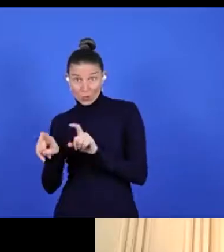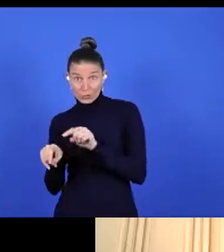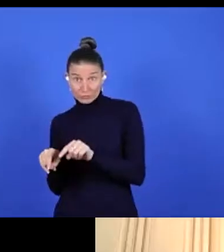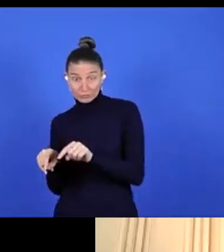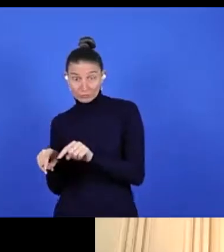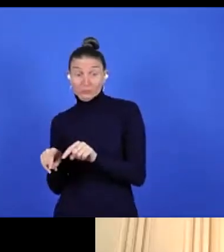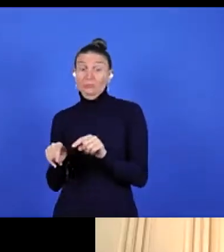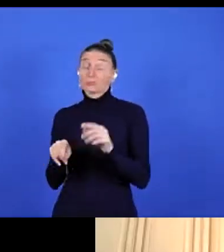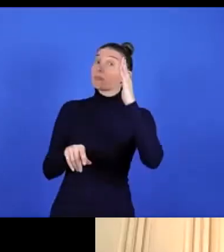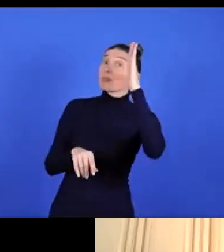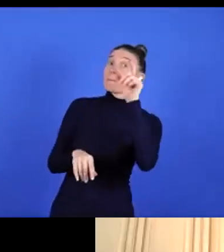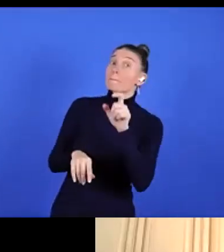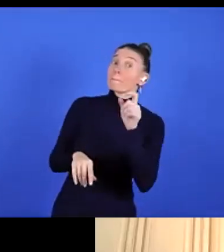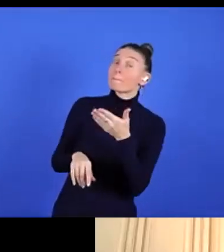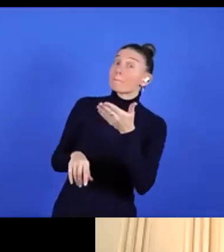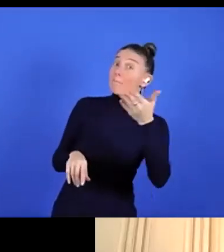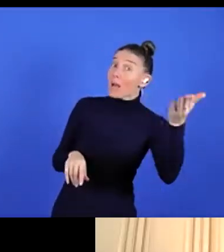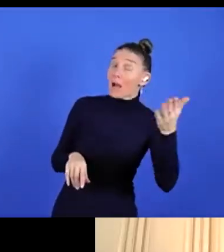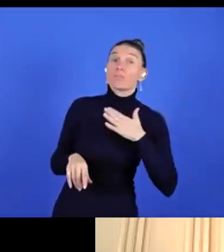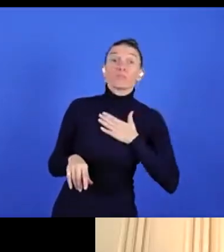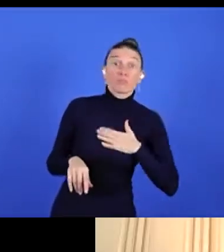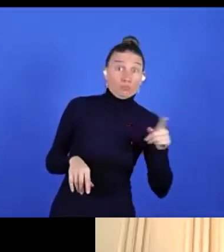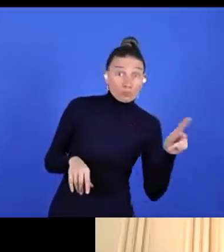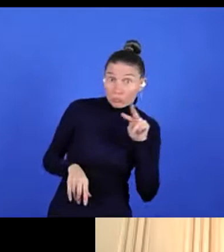section of zoom. I would like to